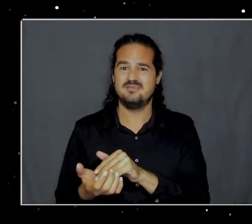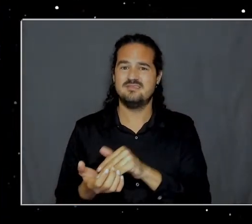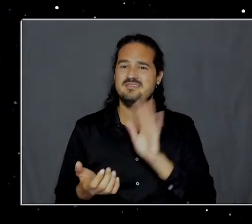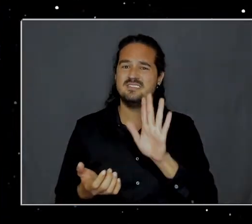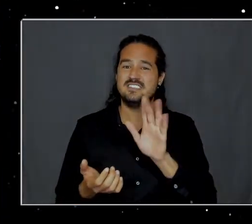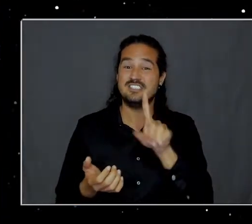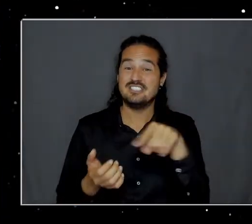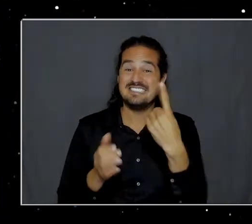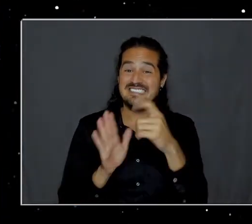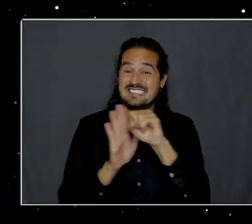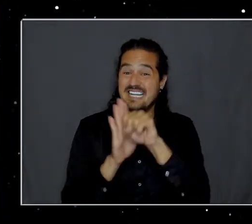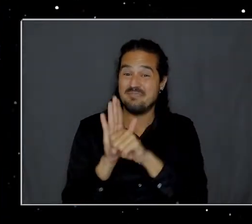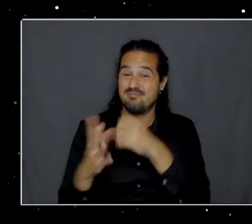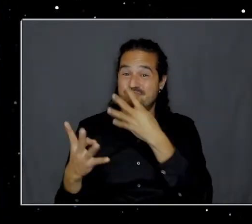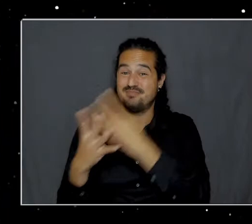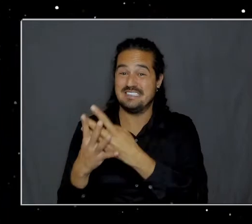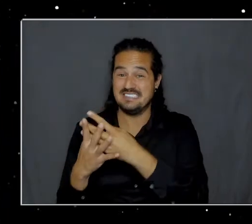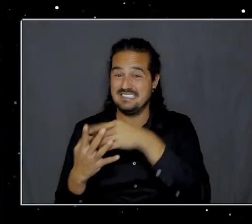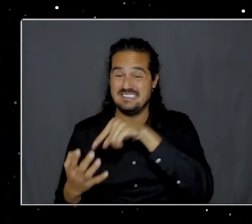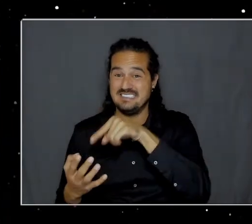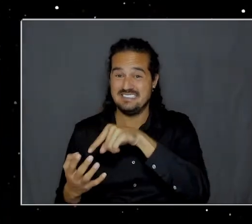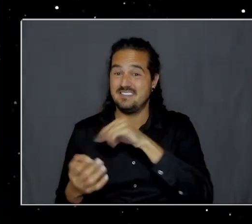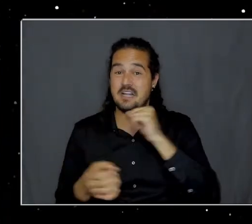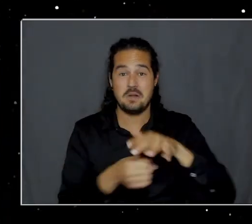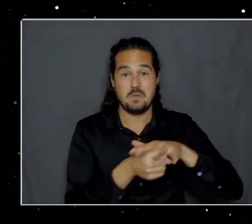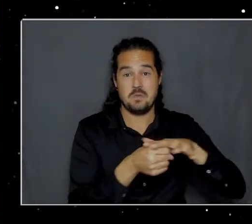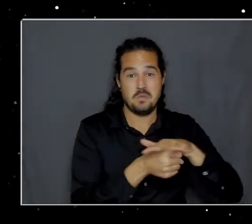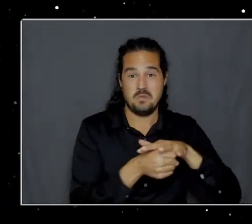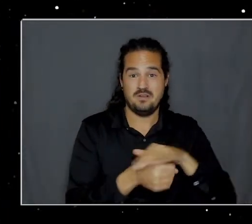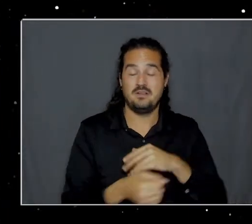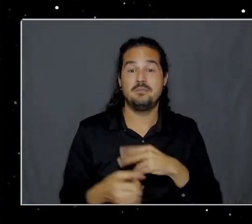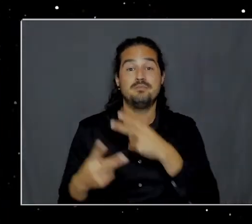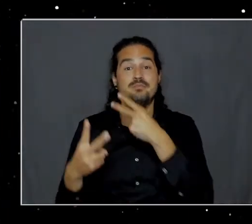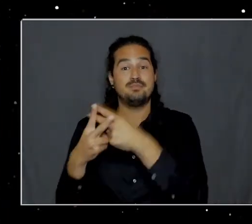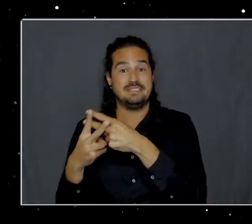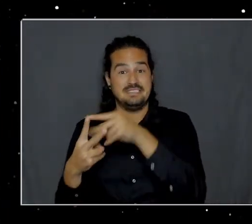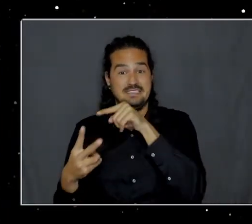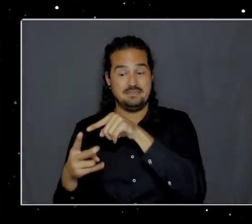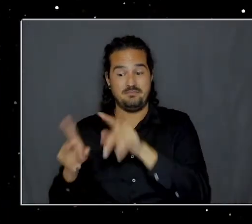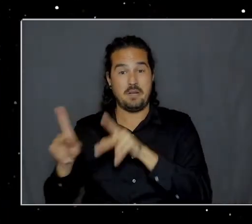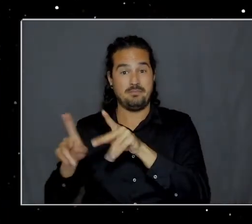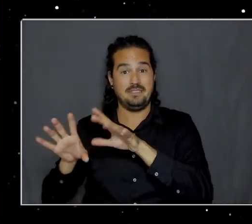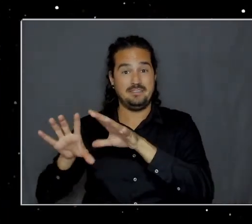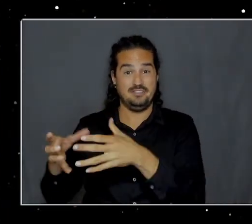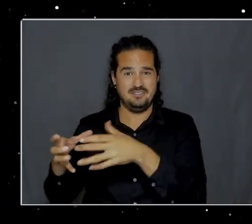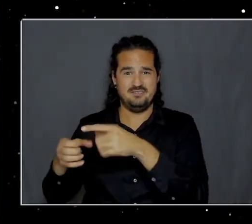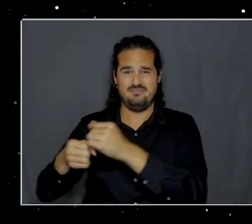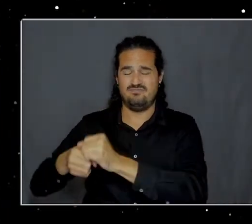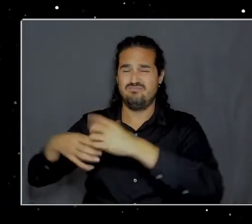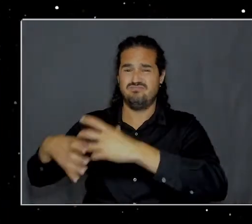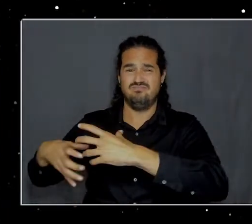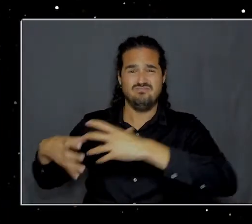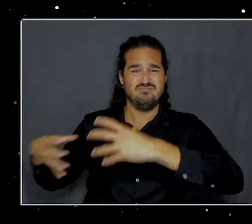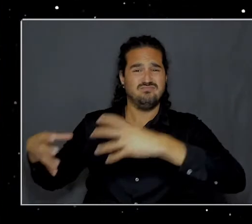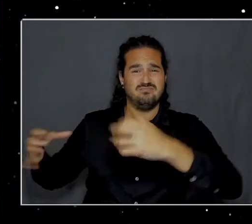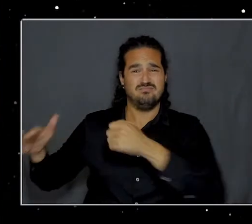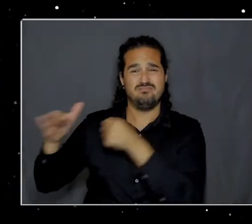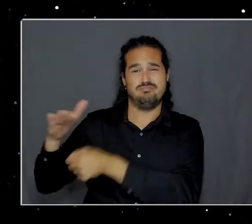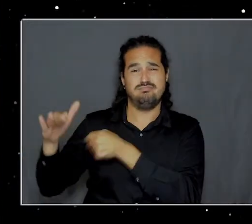PRISONS. THAT'S NOT THE LOCAL JAILS. PRISON POPULATION HAS EXPANDED